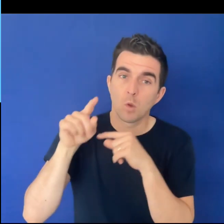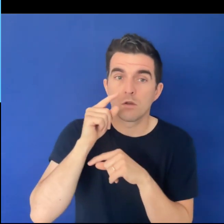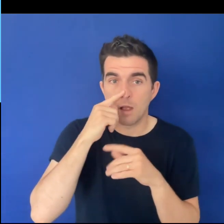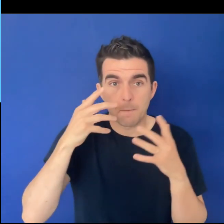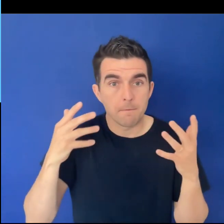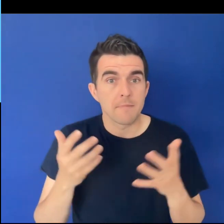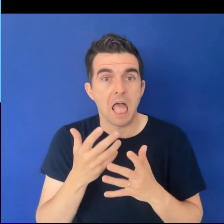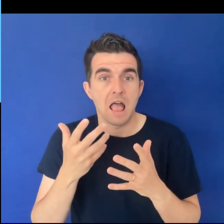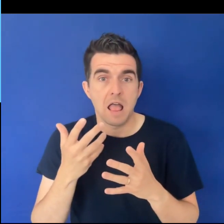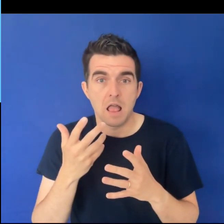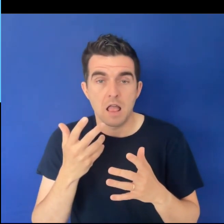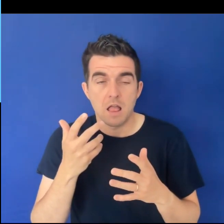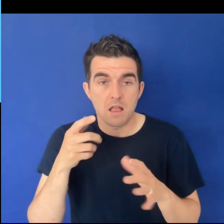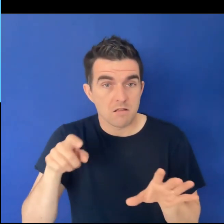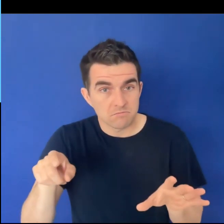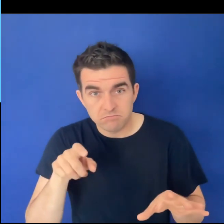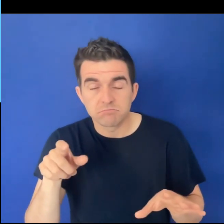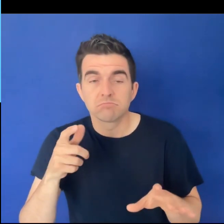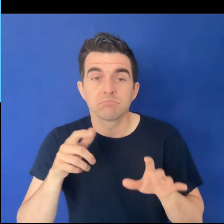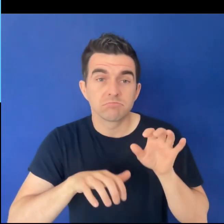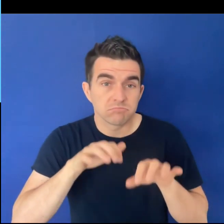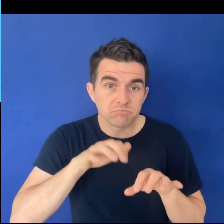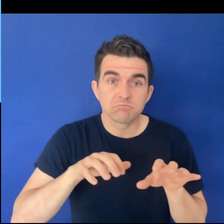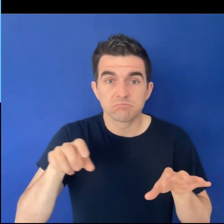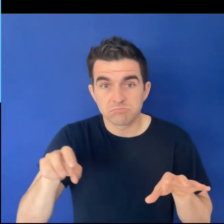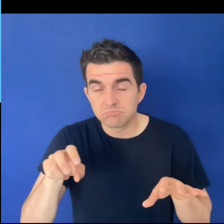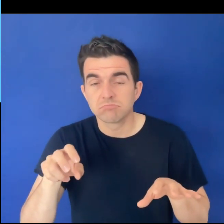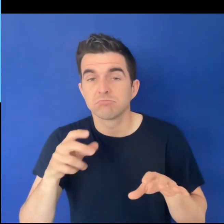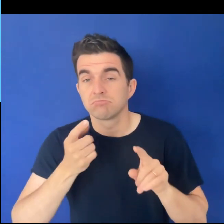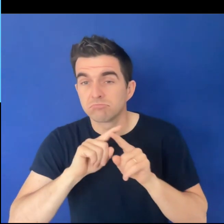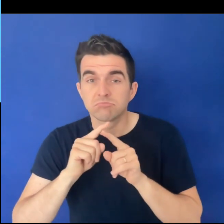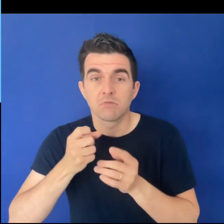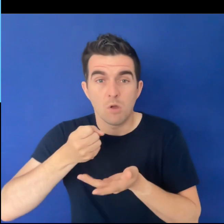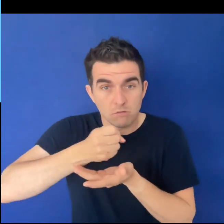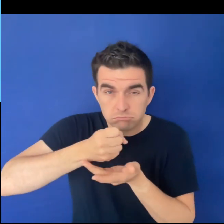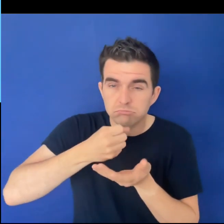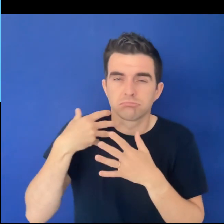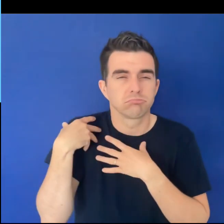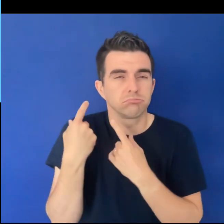switch seamlessly between input devices, such as keyboard, mouse, or controller.